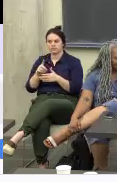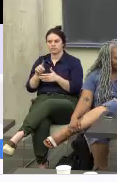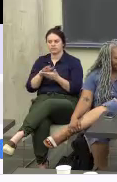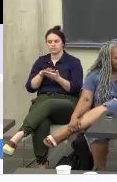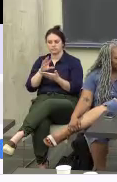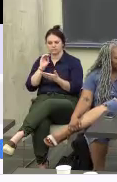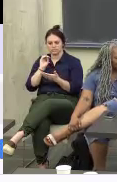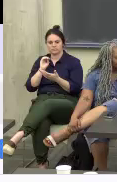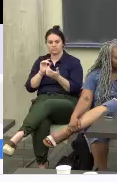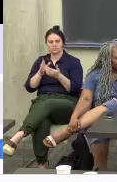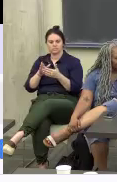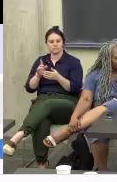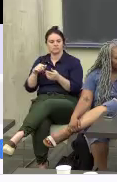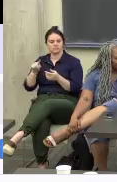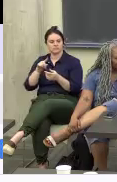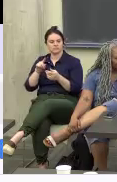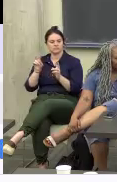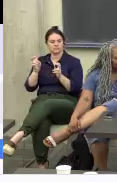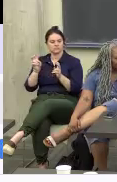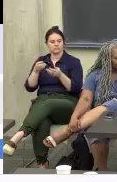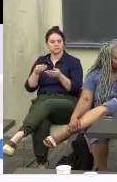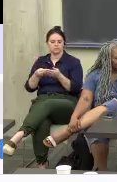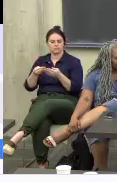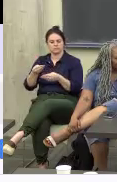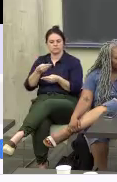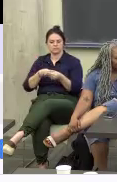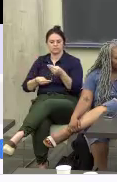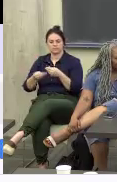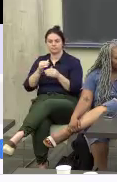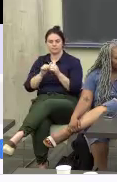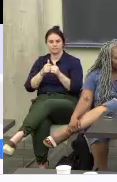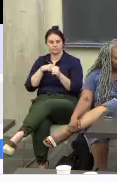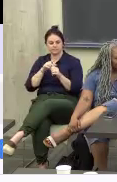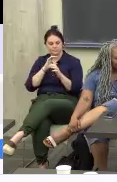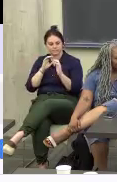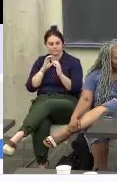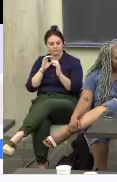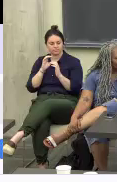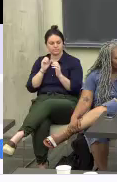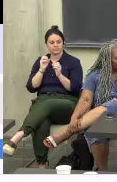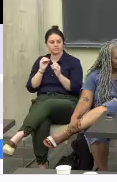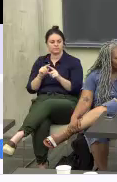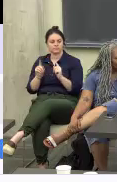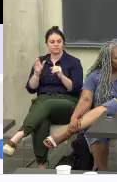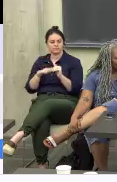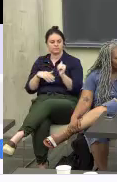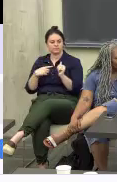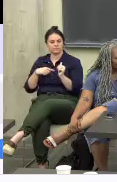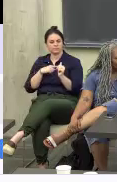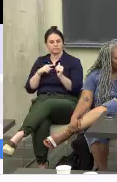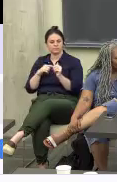they transact the way that they communicate is so different from the way that we actually build